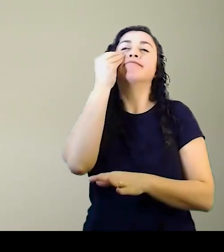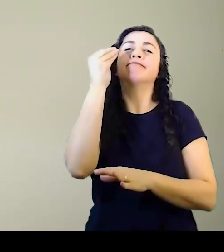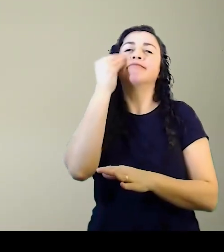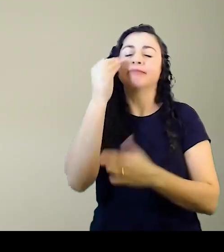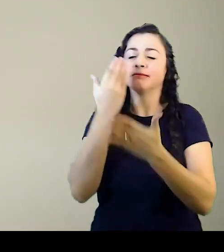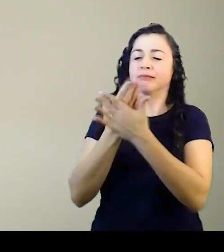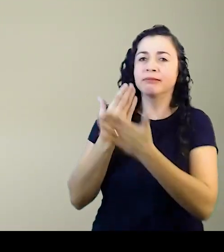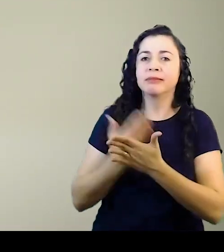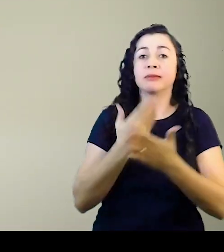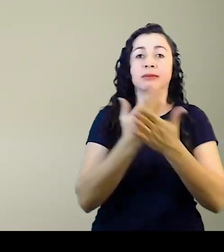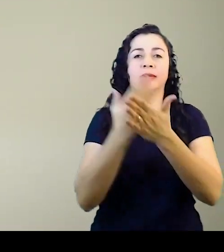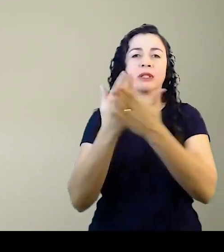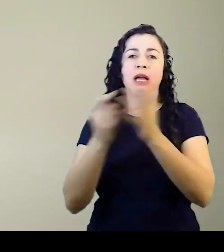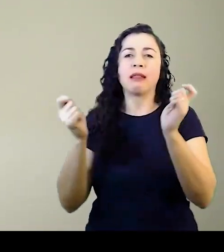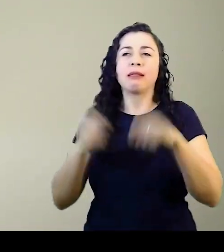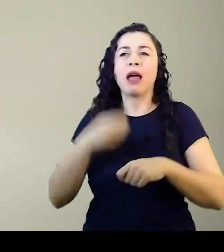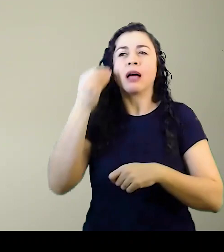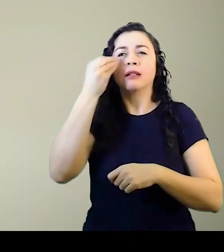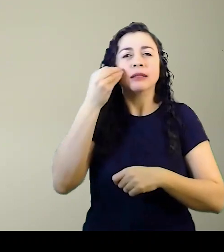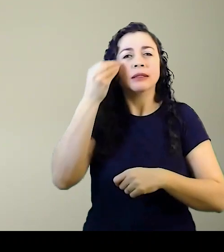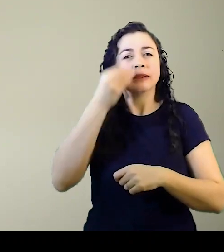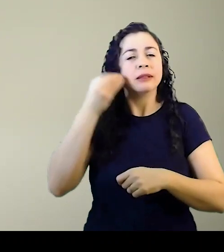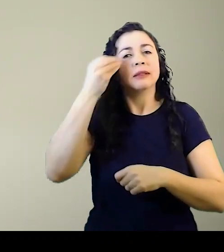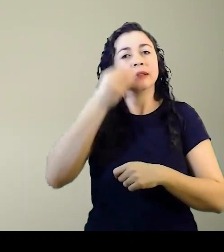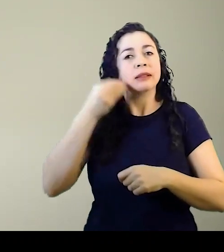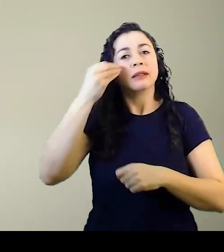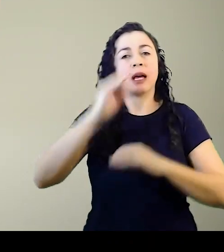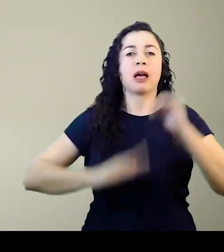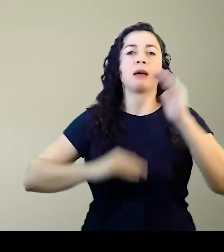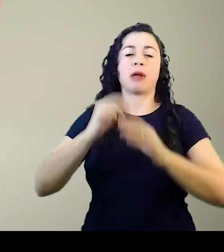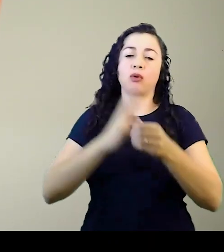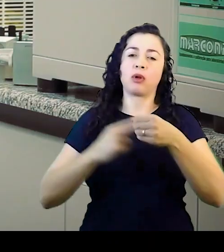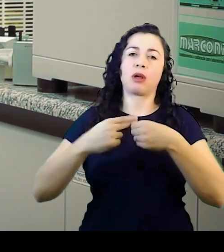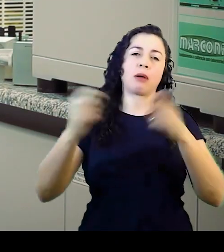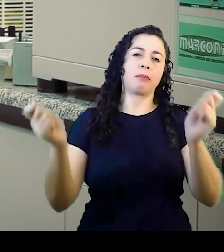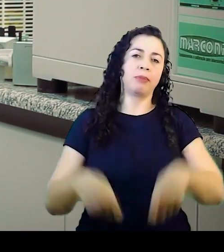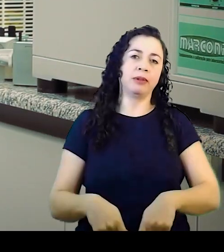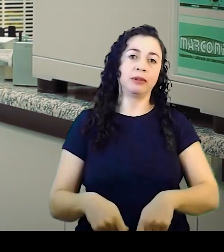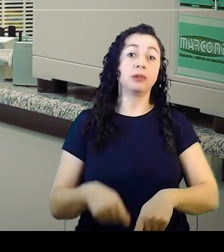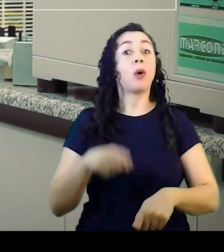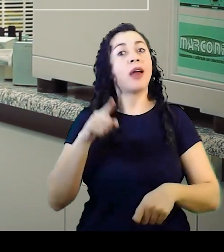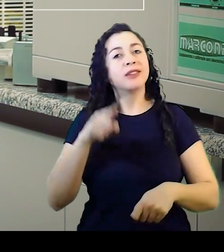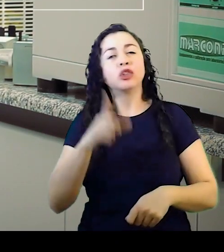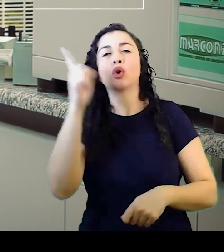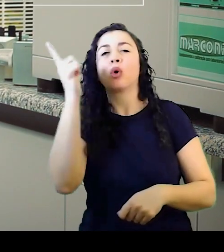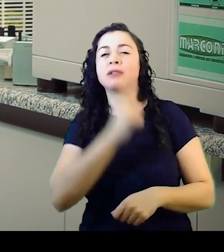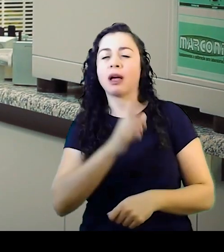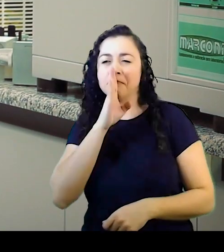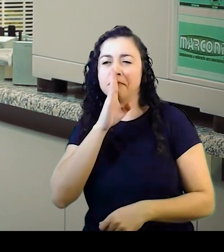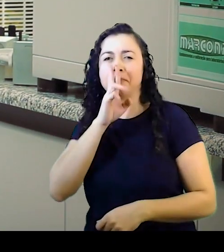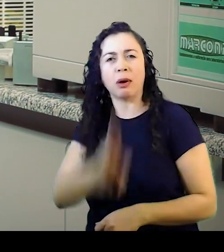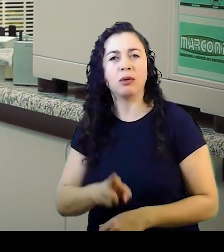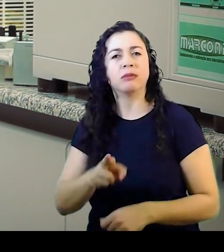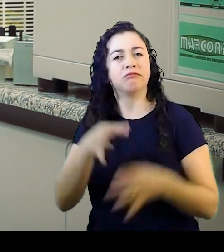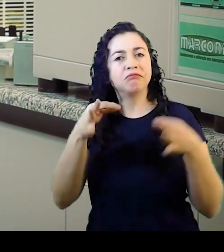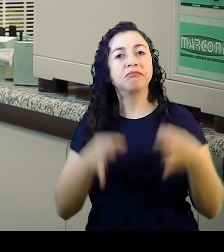UNICAMP has the power to do the tests directly with the virus, so that gives us a great potential for assertiveness.